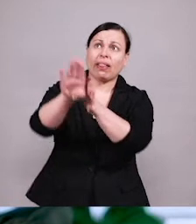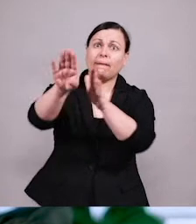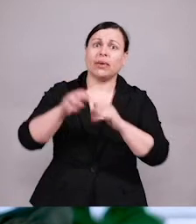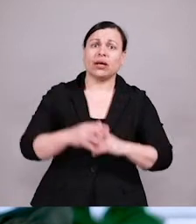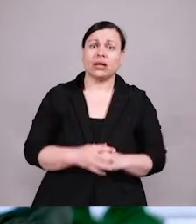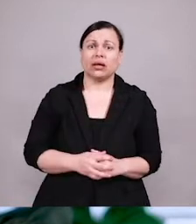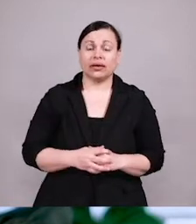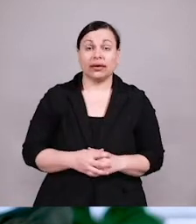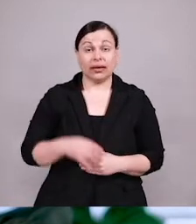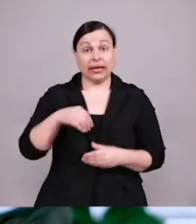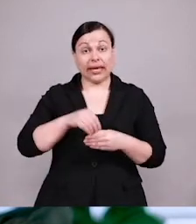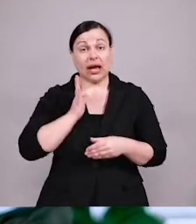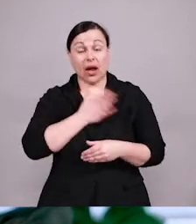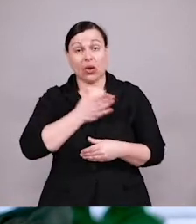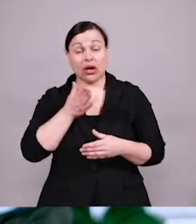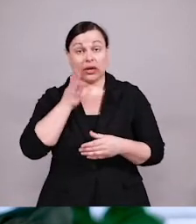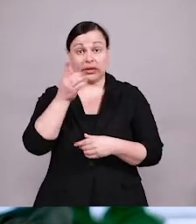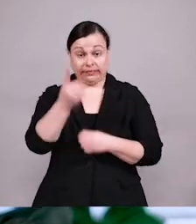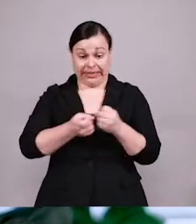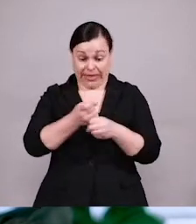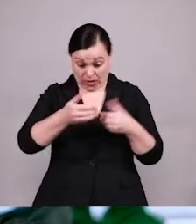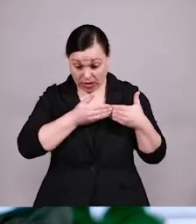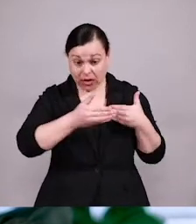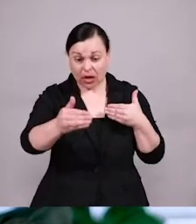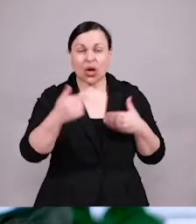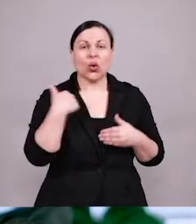we will face challenges that remain invisible to us at the moment.